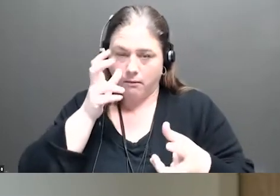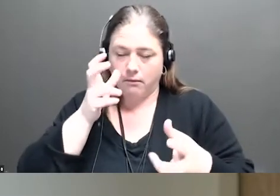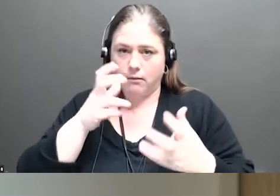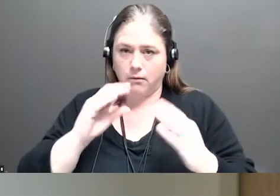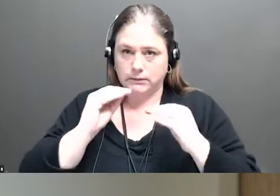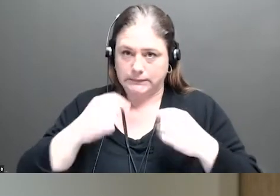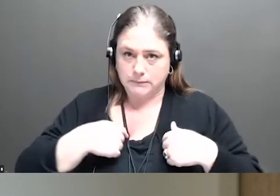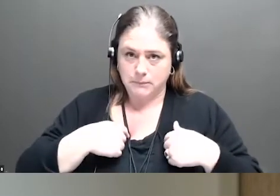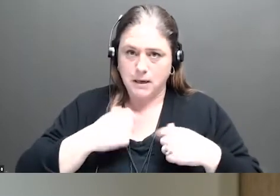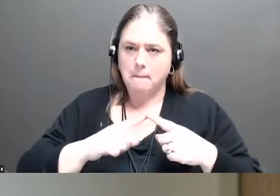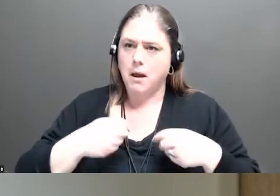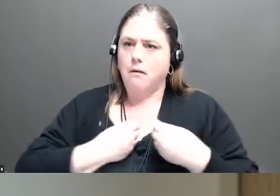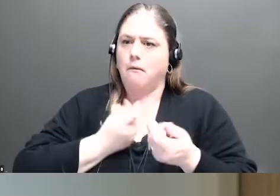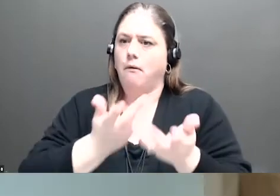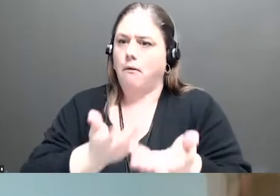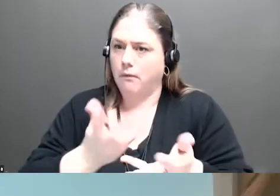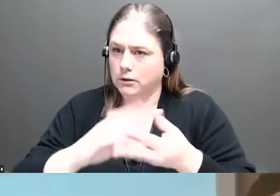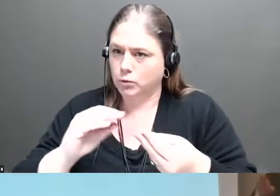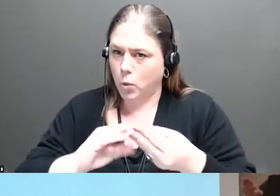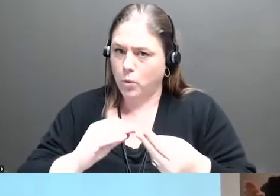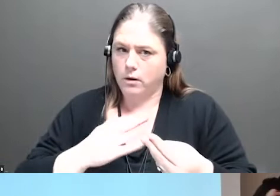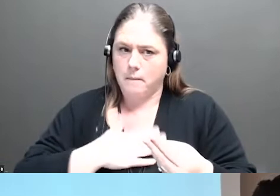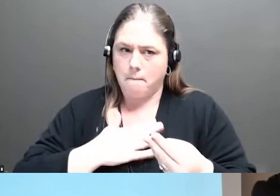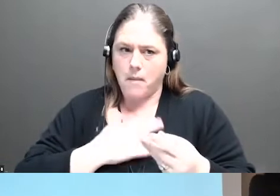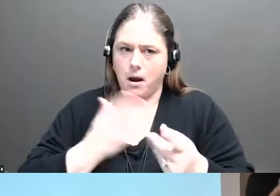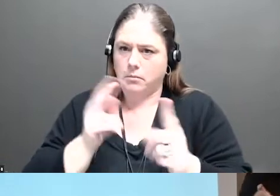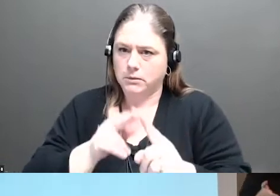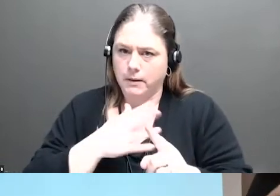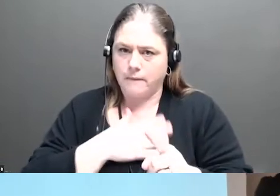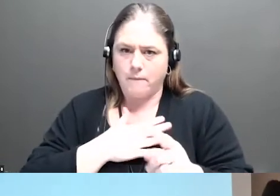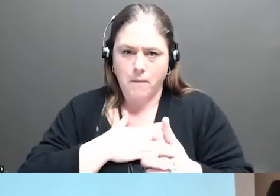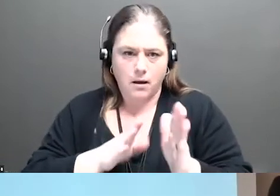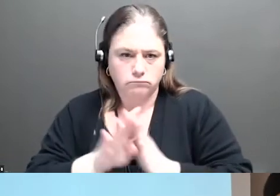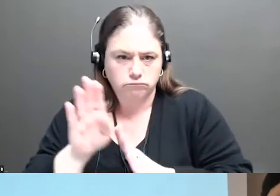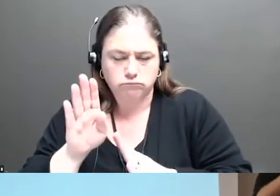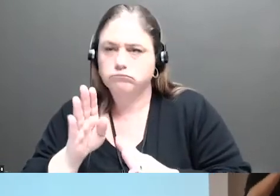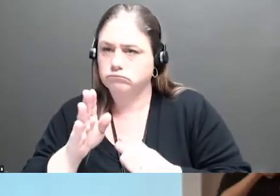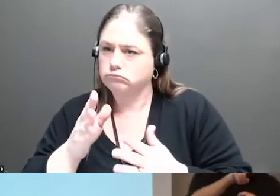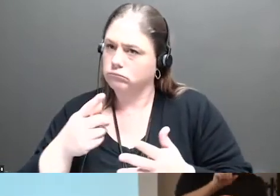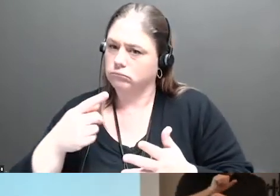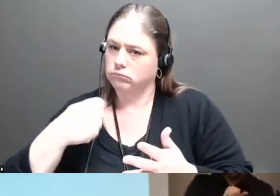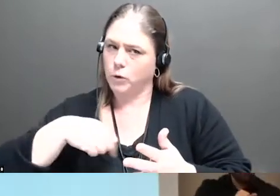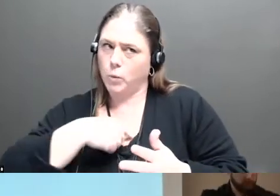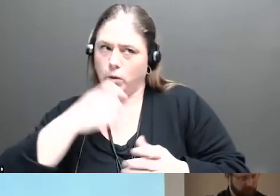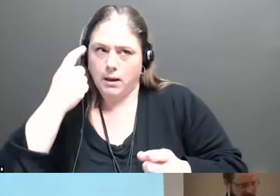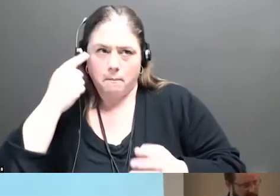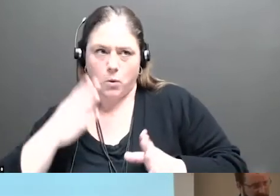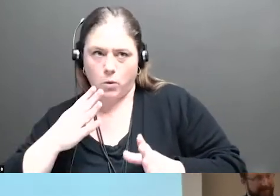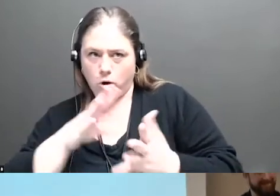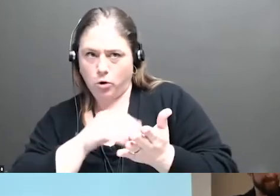sharing real stories around disability that break down that unconscious bias and the stigma.